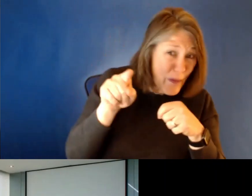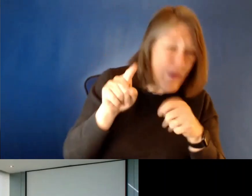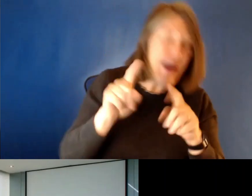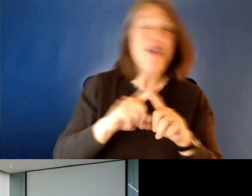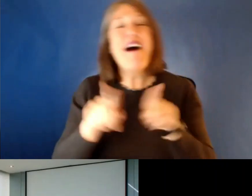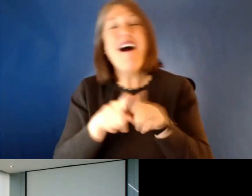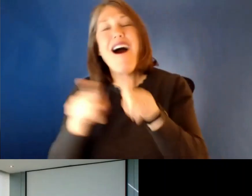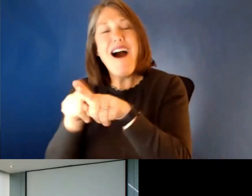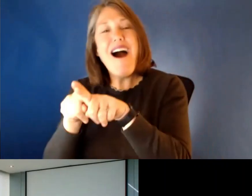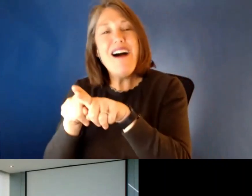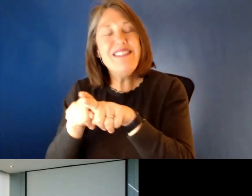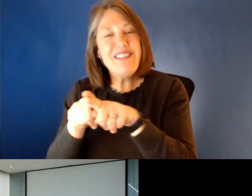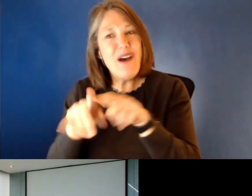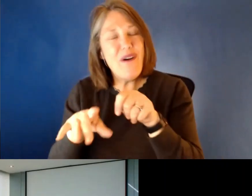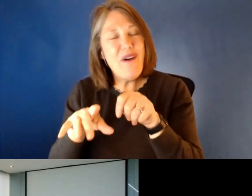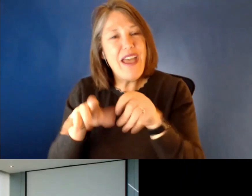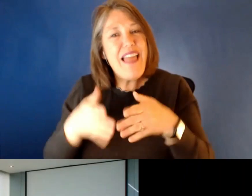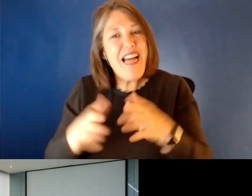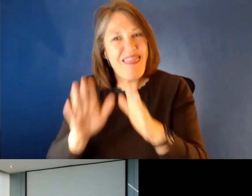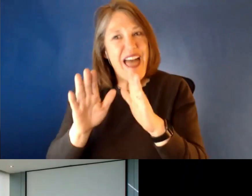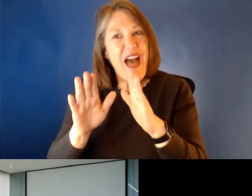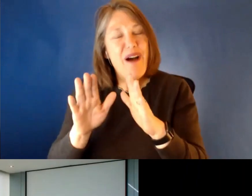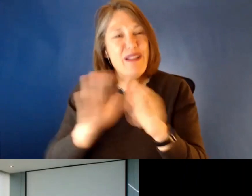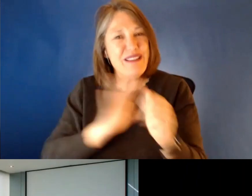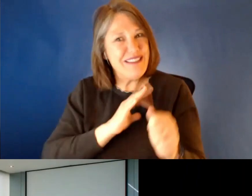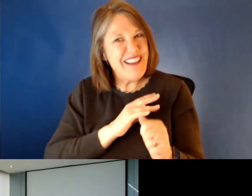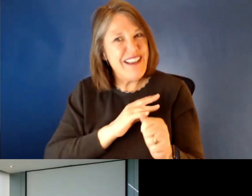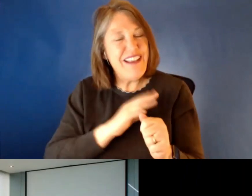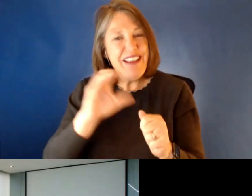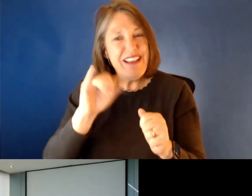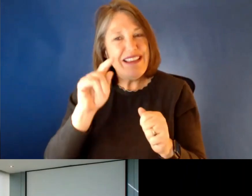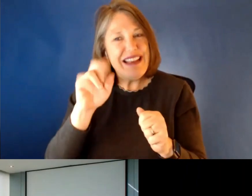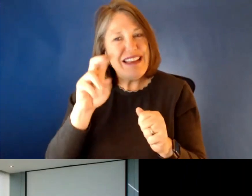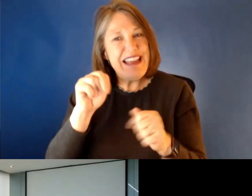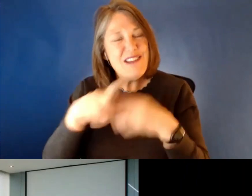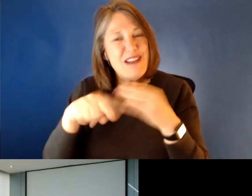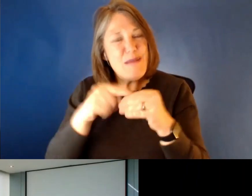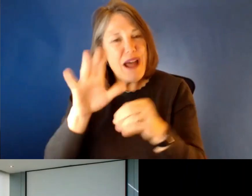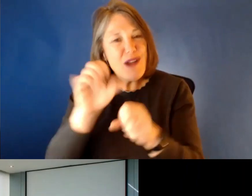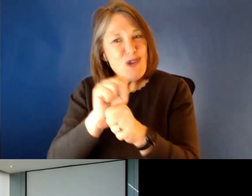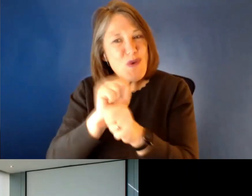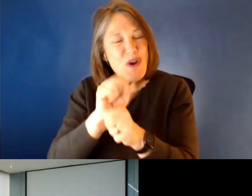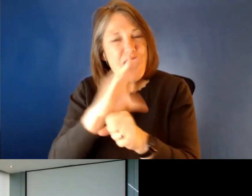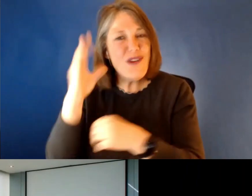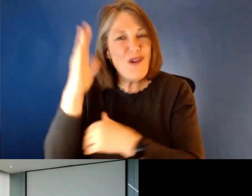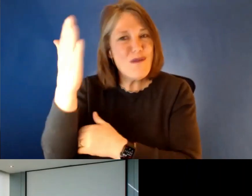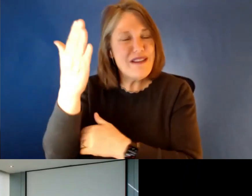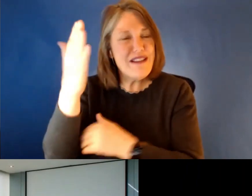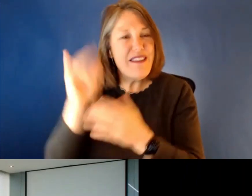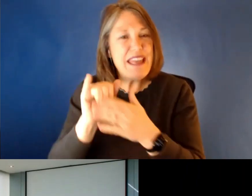unique citation about your presentation 06:17:11 that is timed and dated for the time